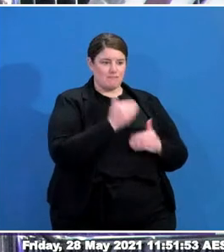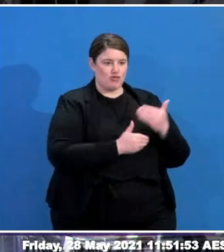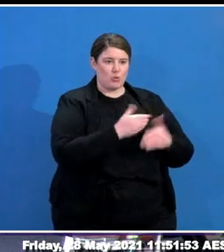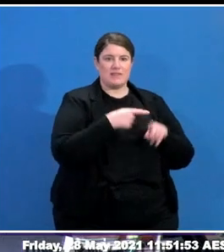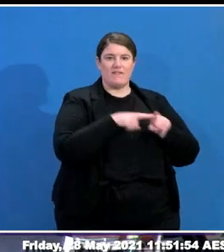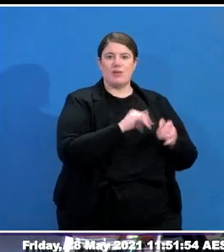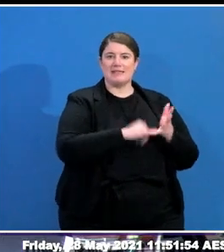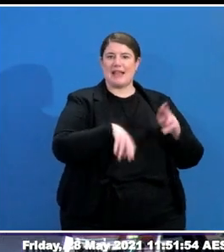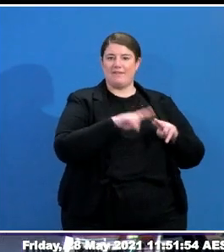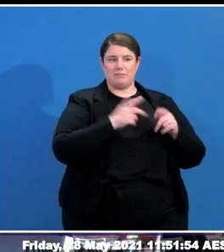No, I don't accept that at all.